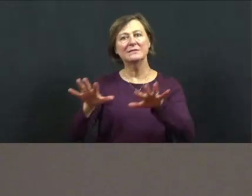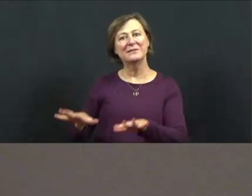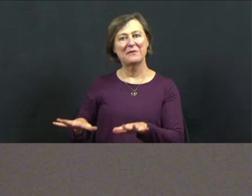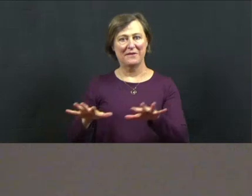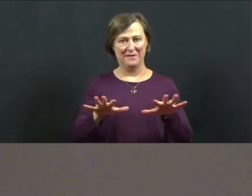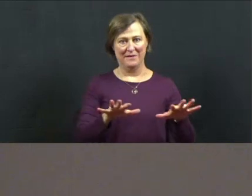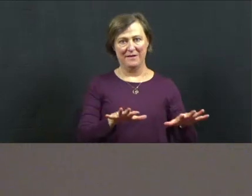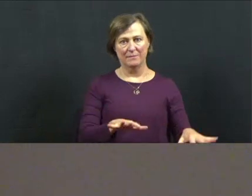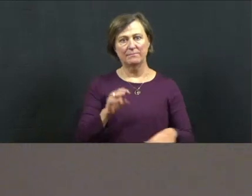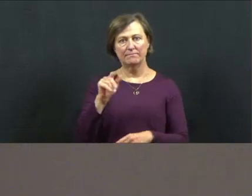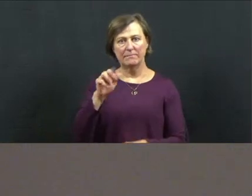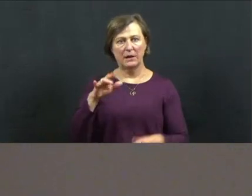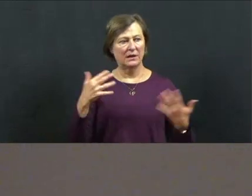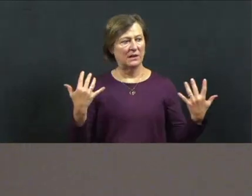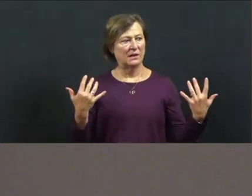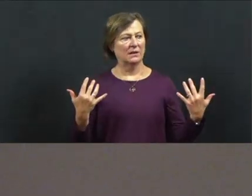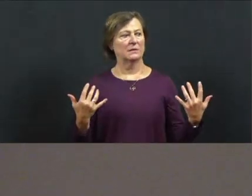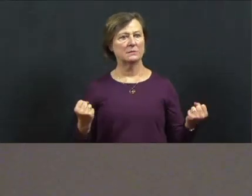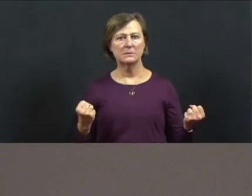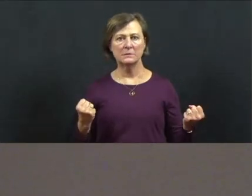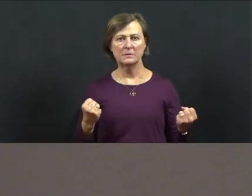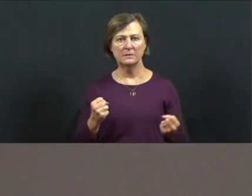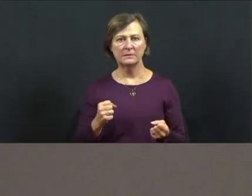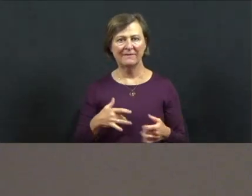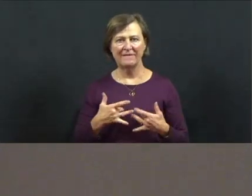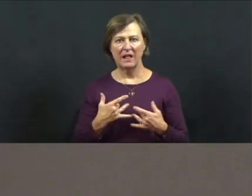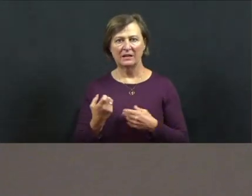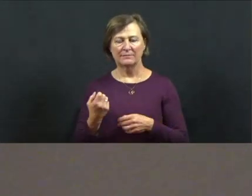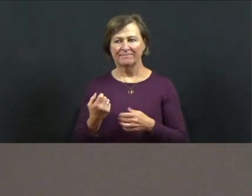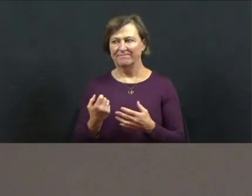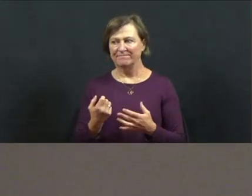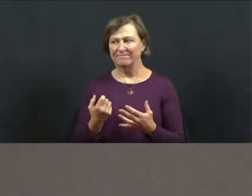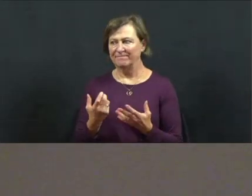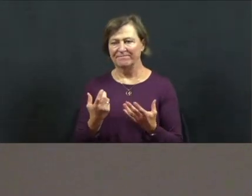Mara felt defeated, but he had one last plan.